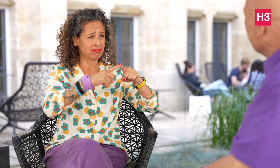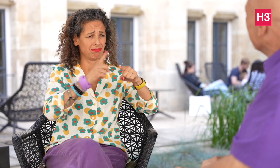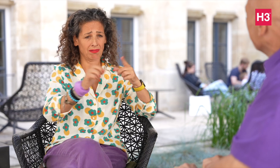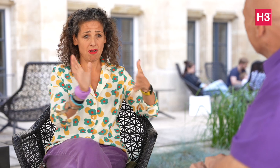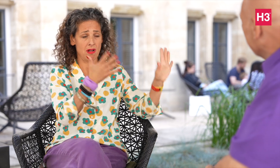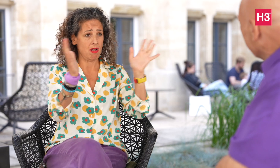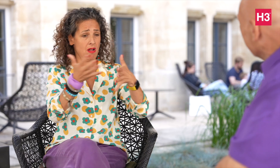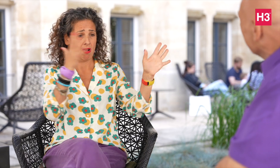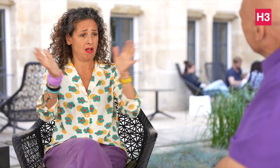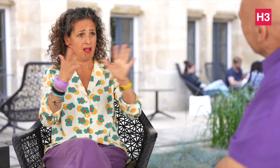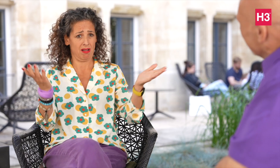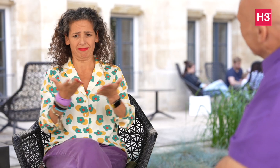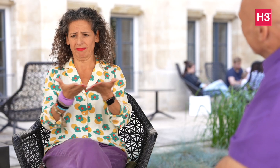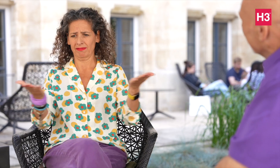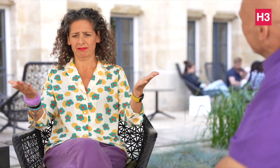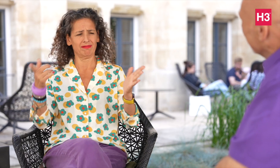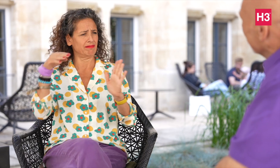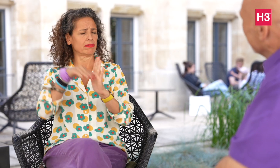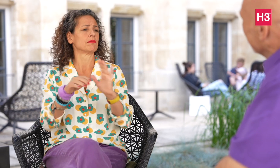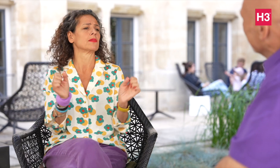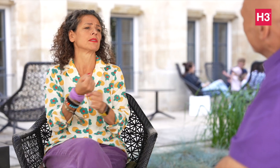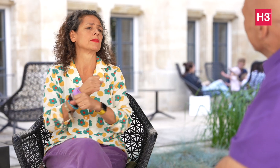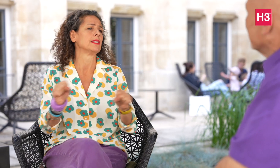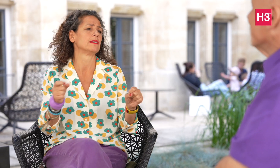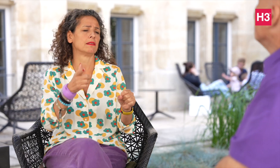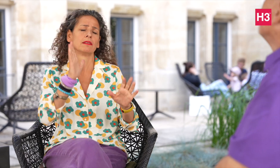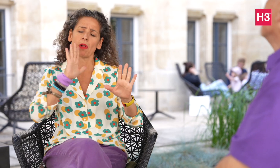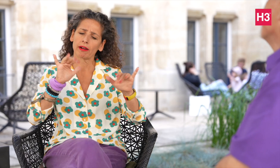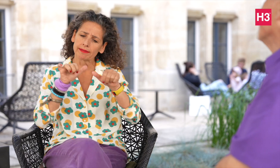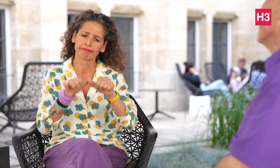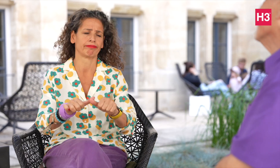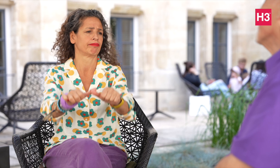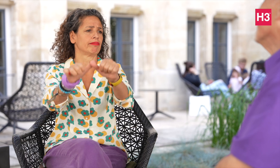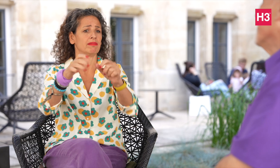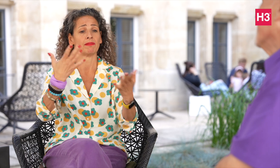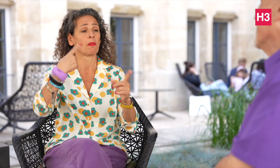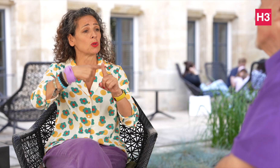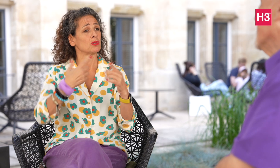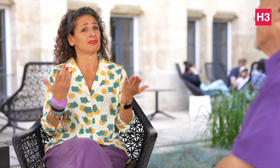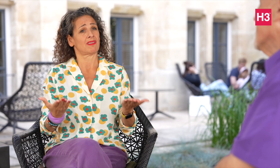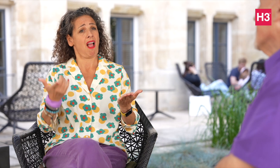I don’t see a decline coming at all; in fact, I find it unacceptable to even think that way! Deaf theater will continue to thrive,